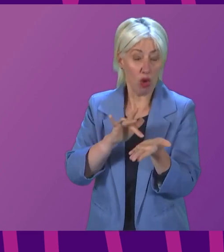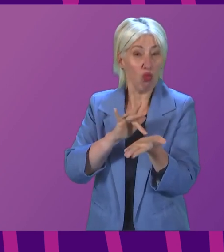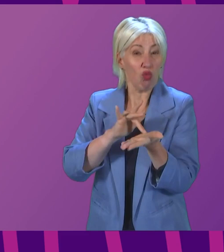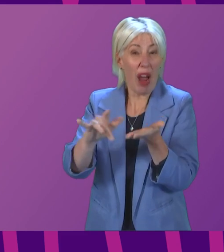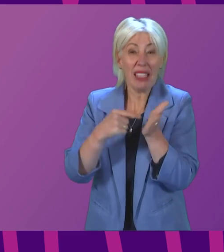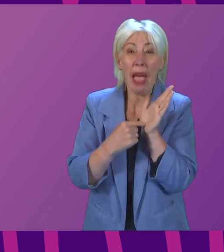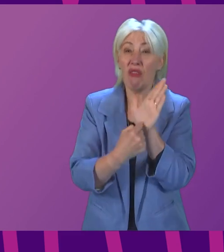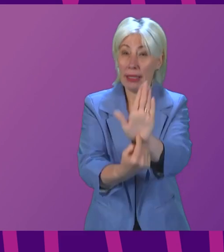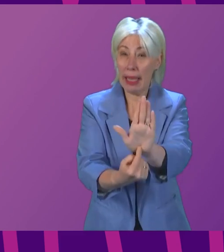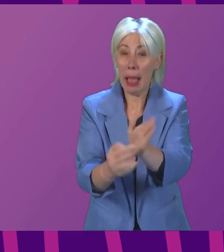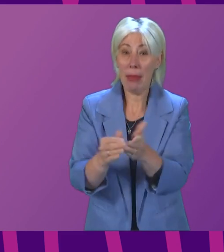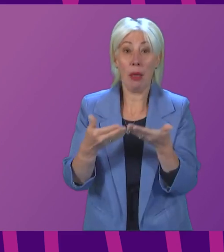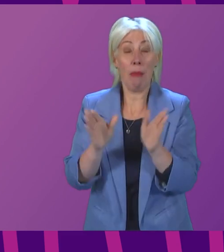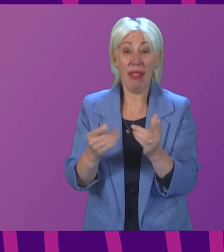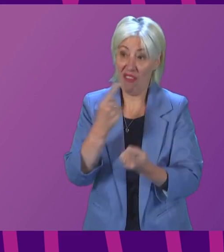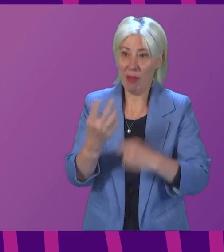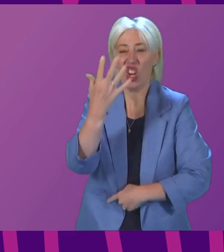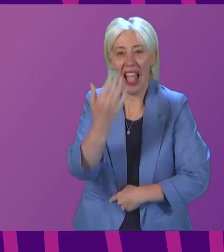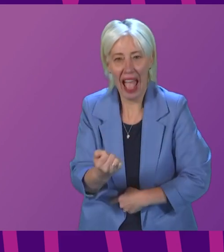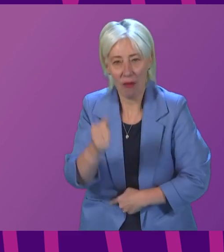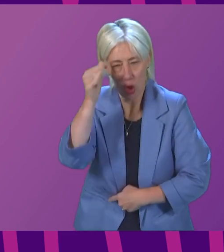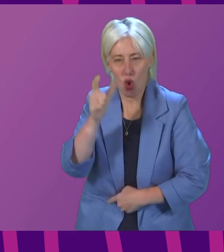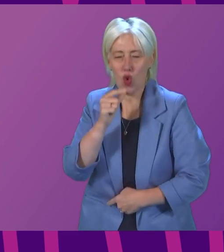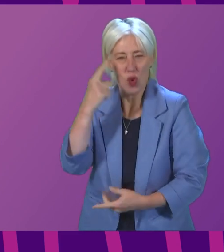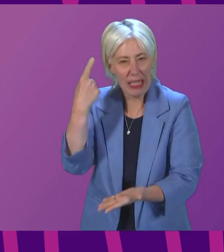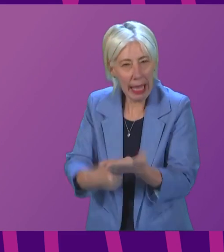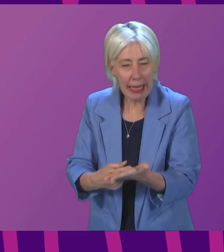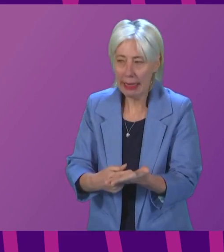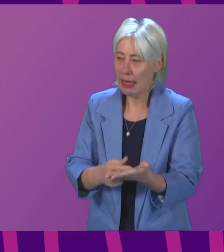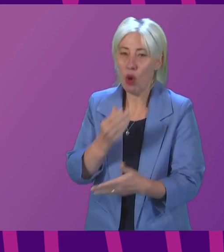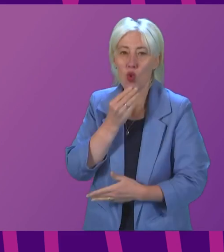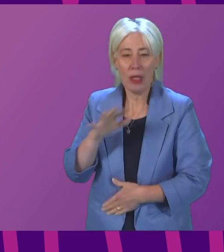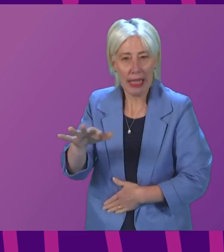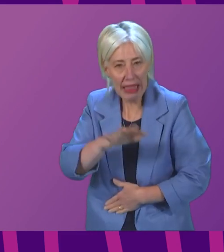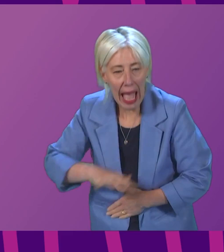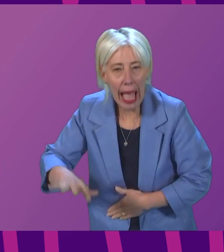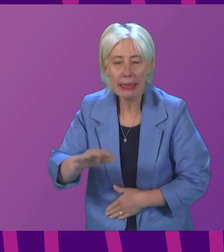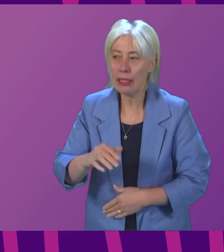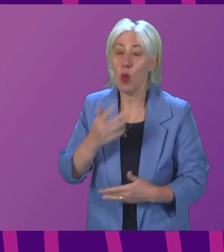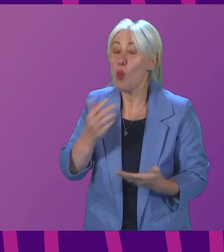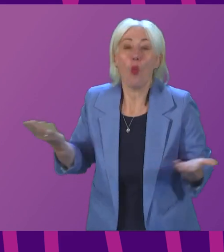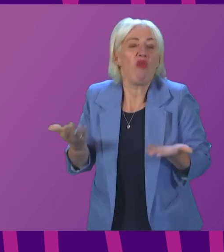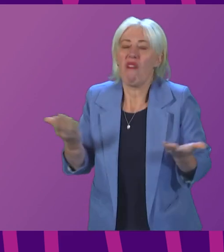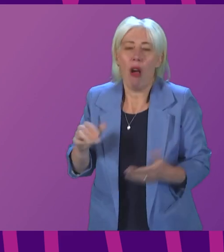information about the people who are making the decisions about land use, wherever that